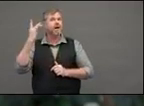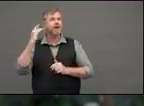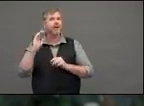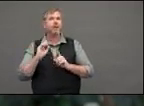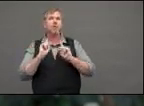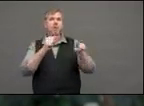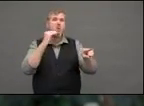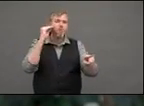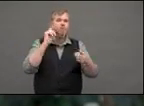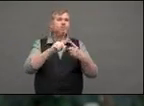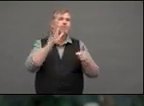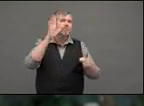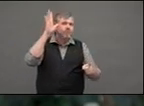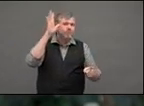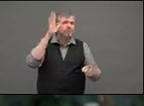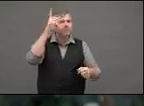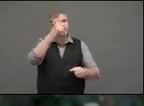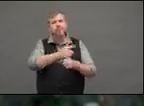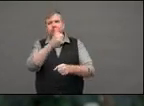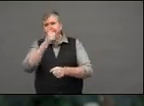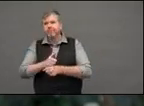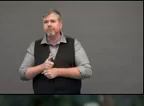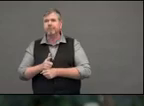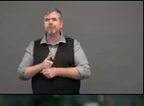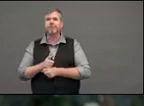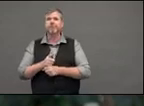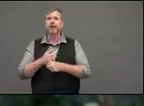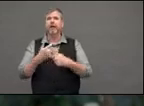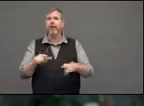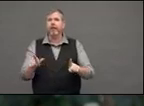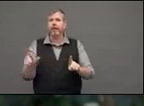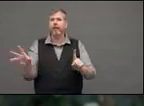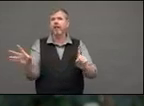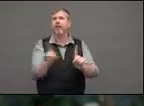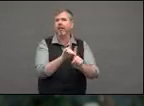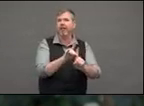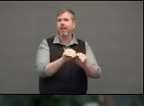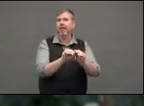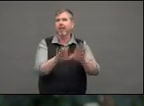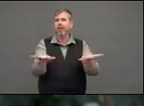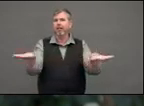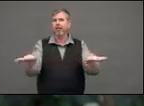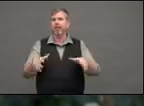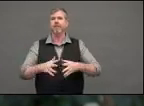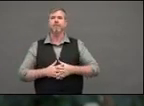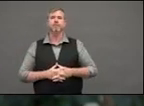young people may not they may not present the symptoms of